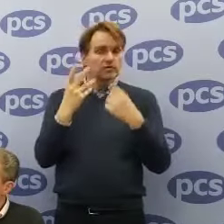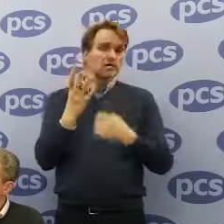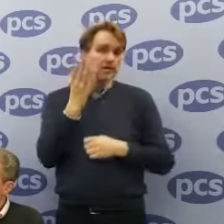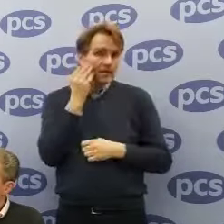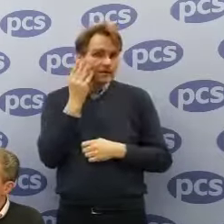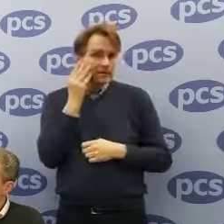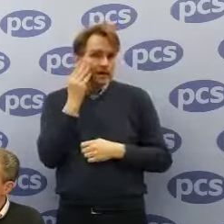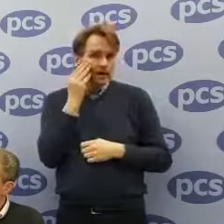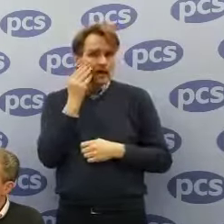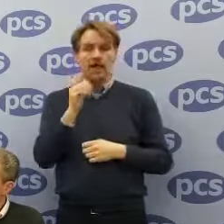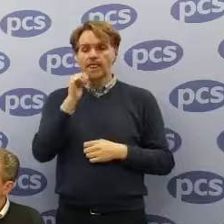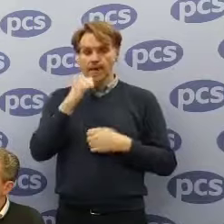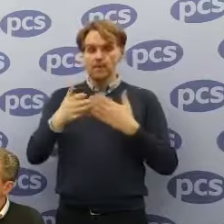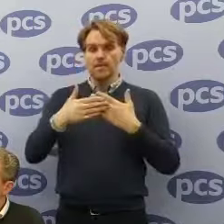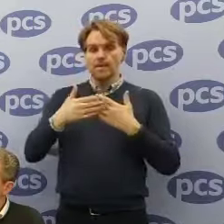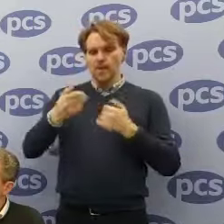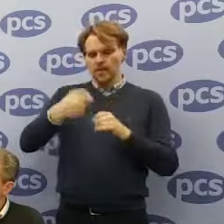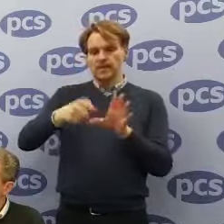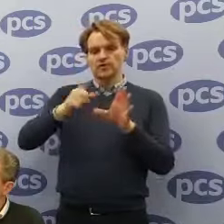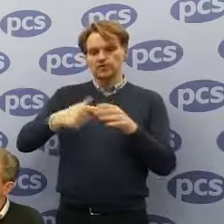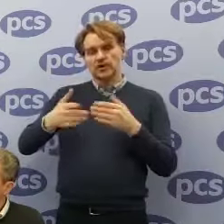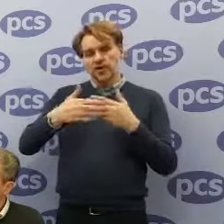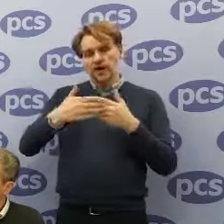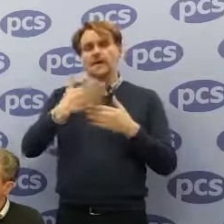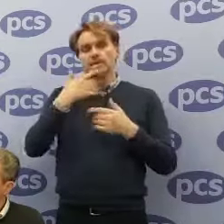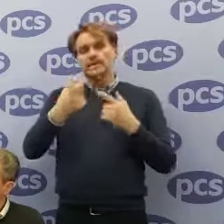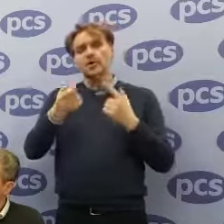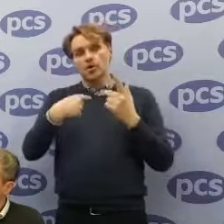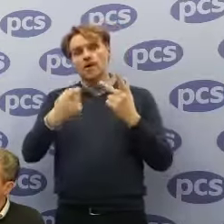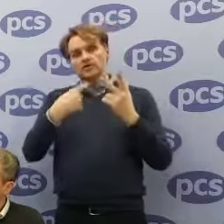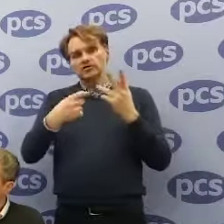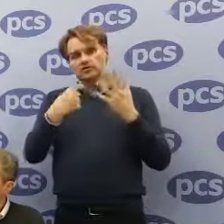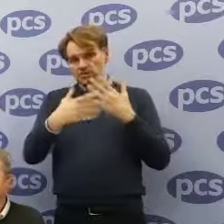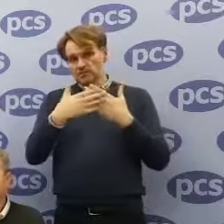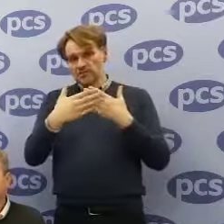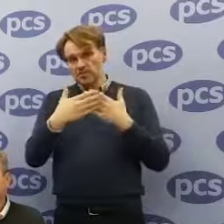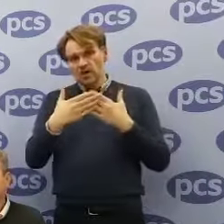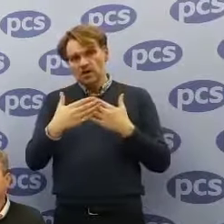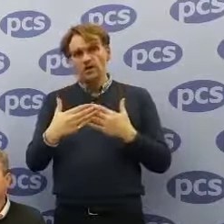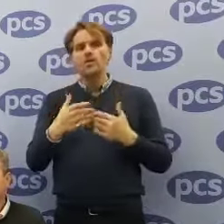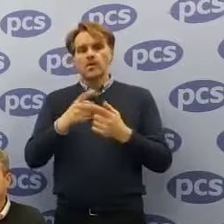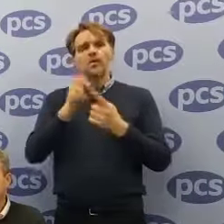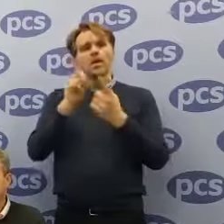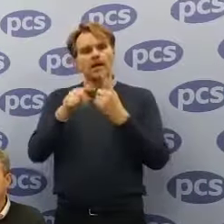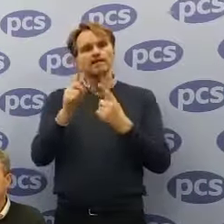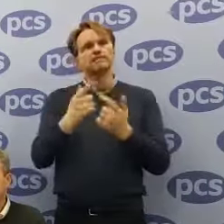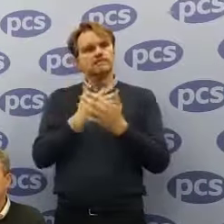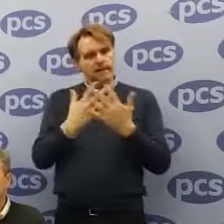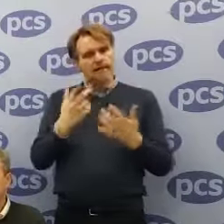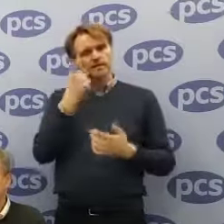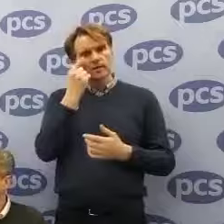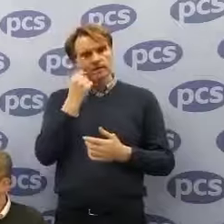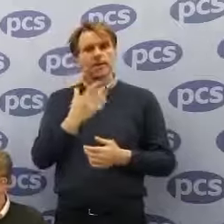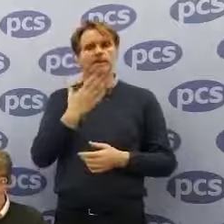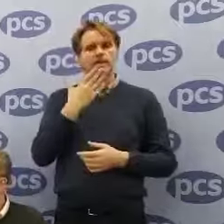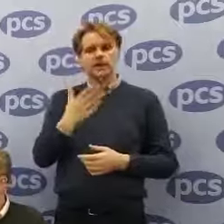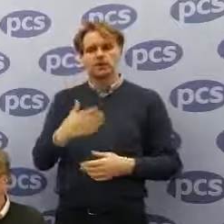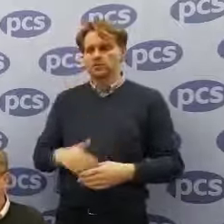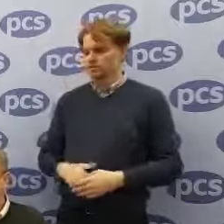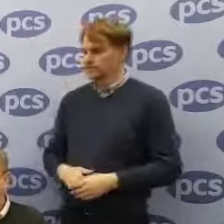doubt there'll be more this and keep the questions coming in because we'll make sure we get answers to as many as possible, thank you.